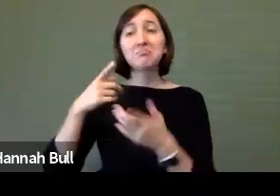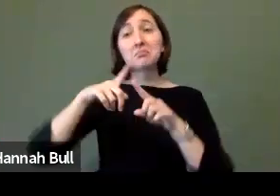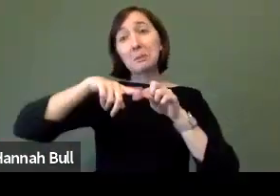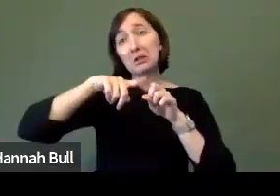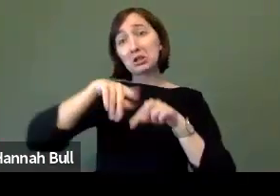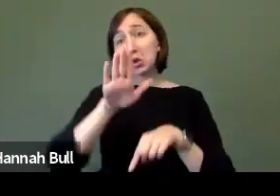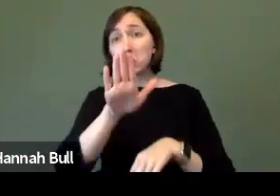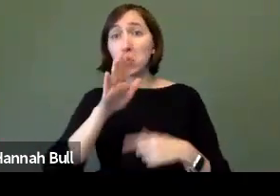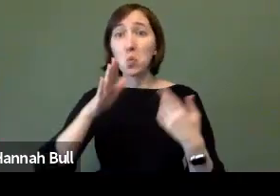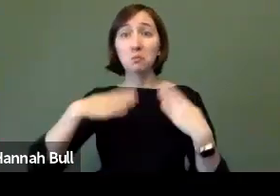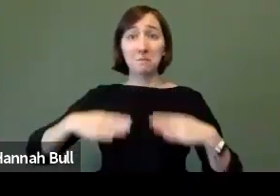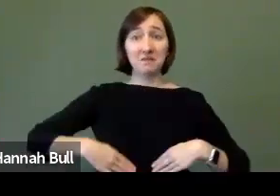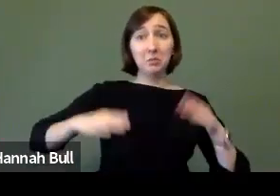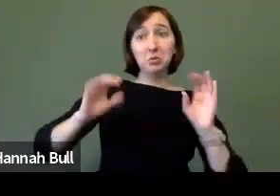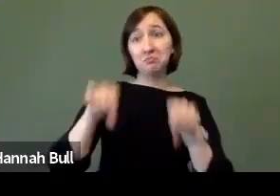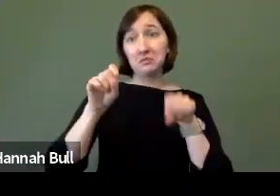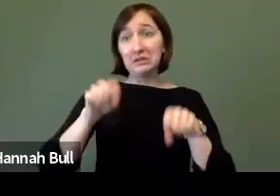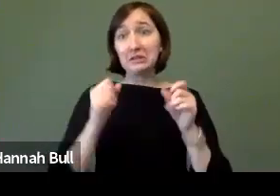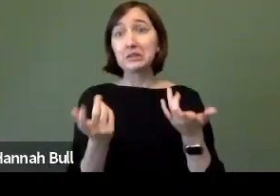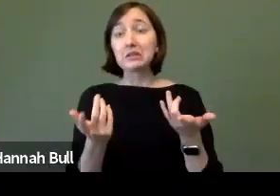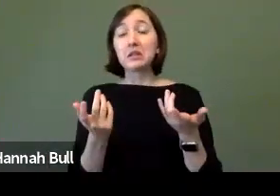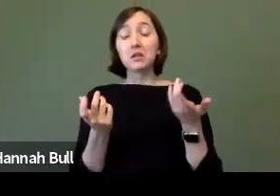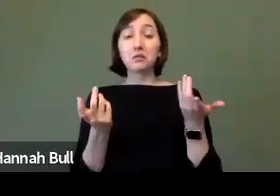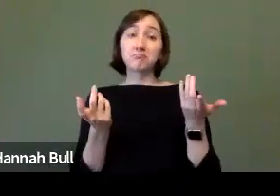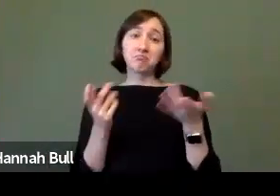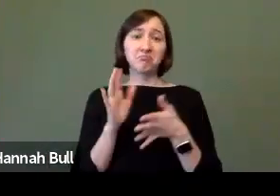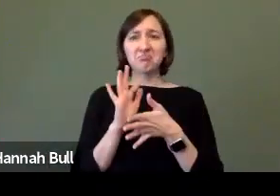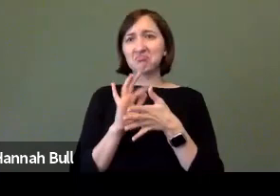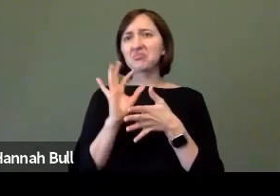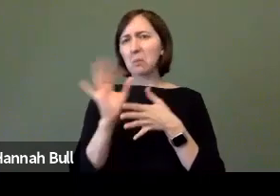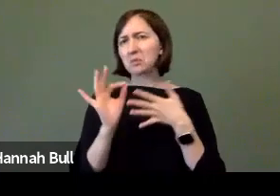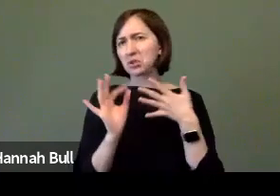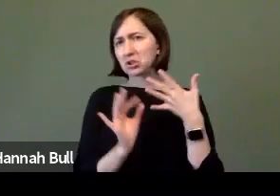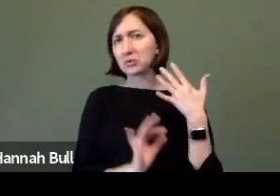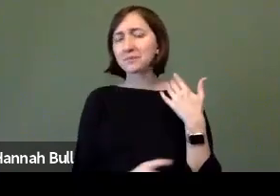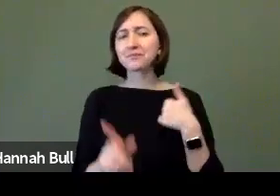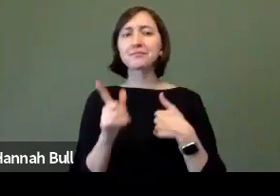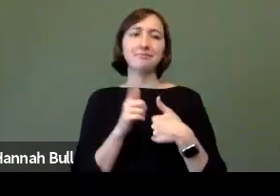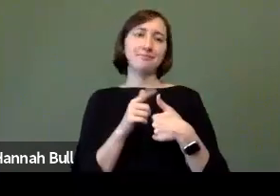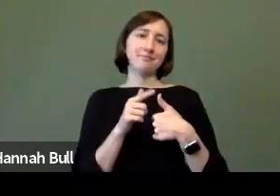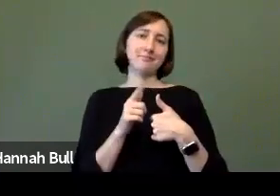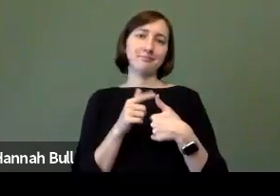ability prefer those different options. So some examples to look into are Happy Color,